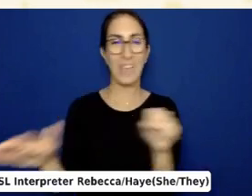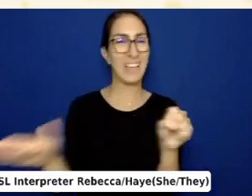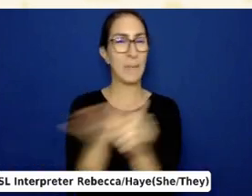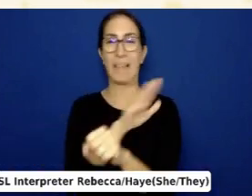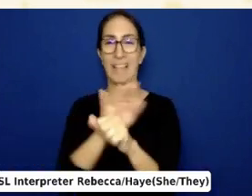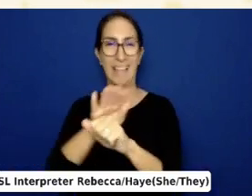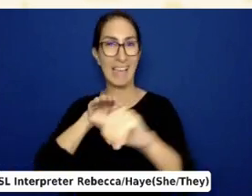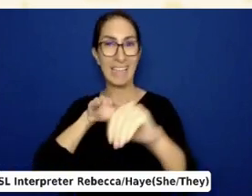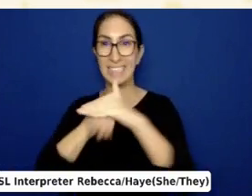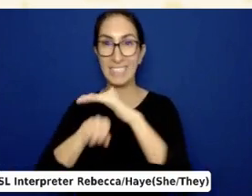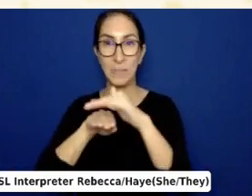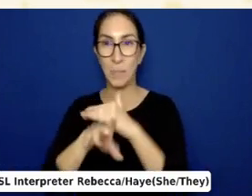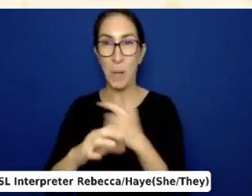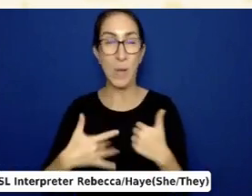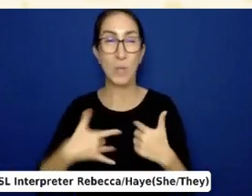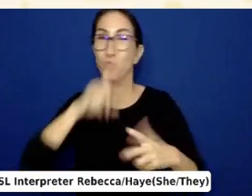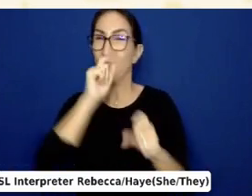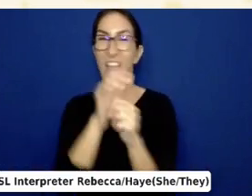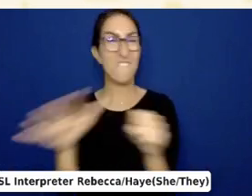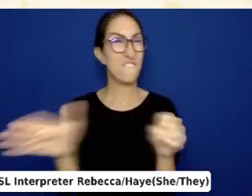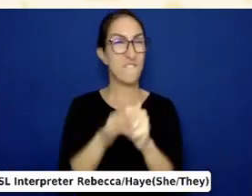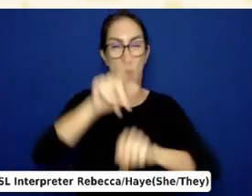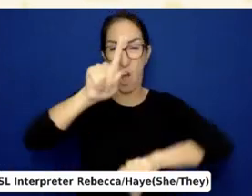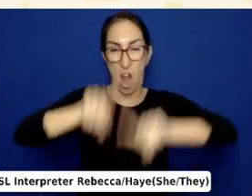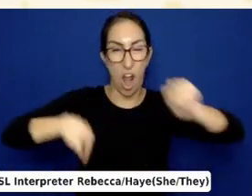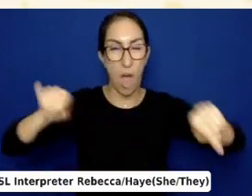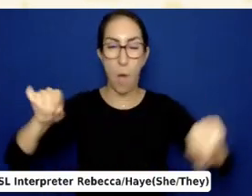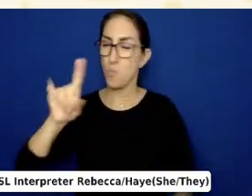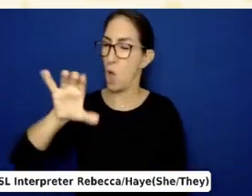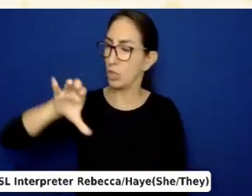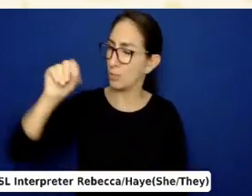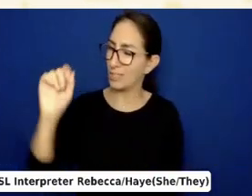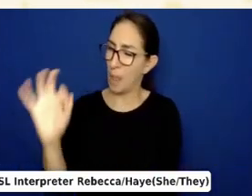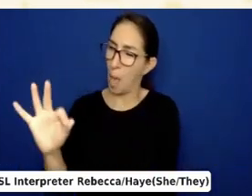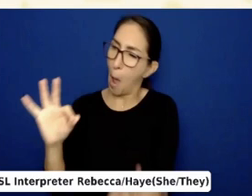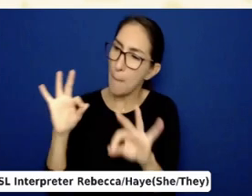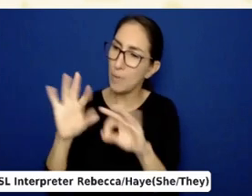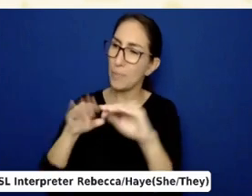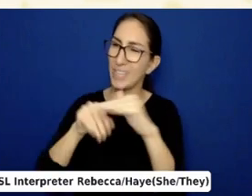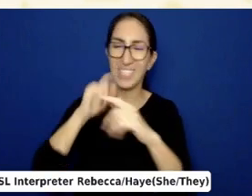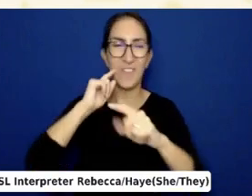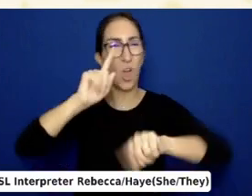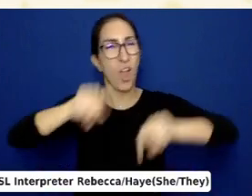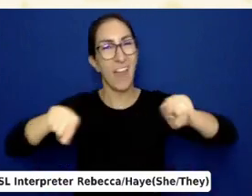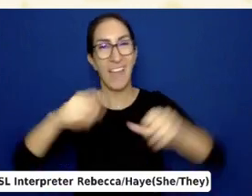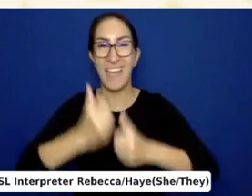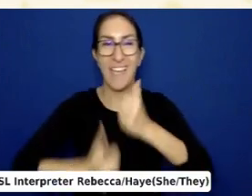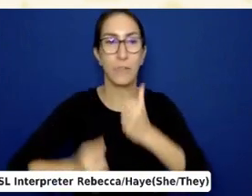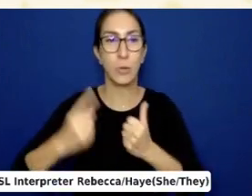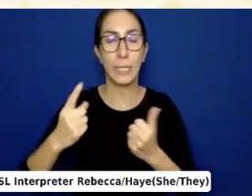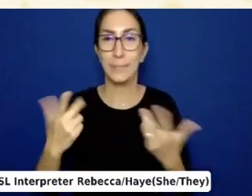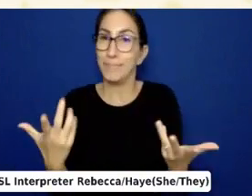to create something 100%. So it’s necessary for us to understand